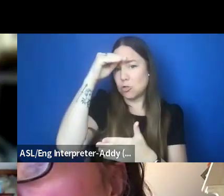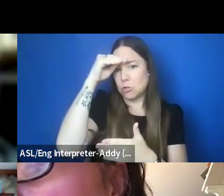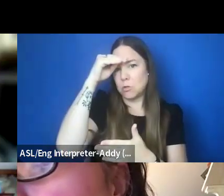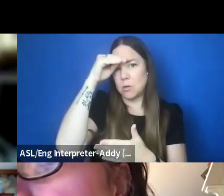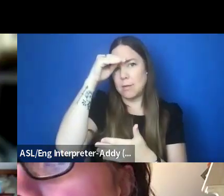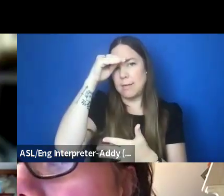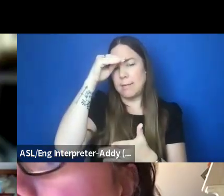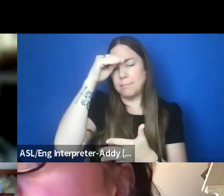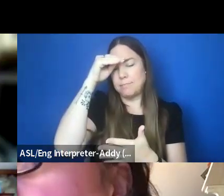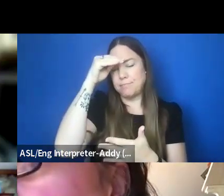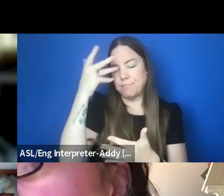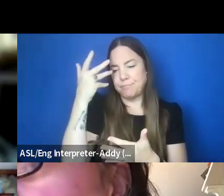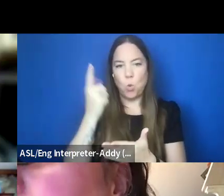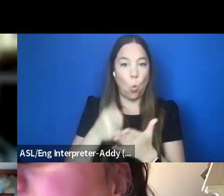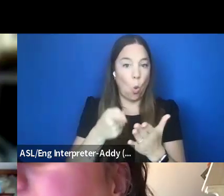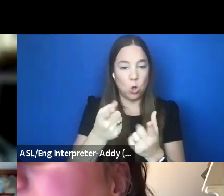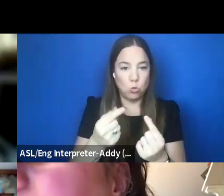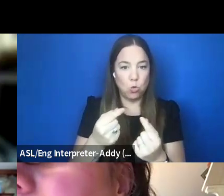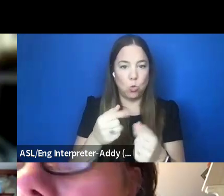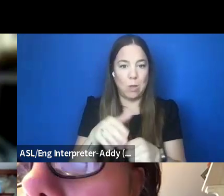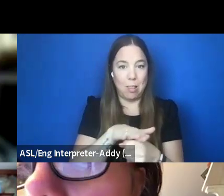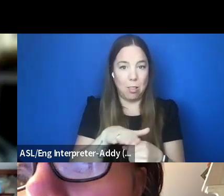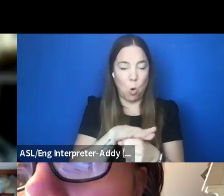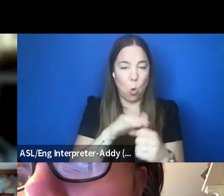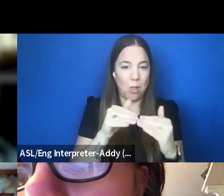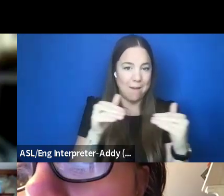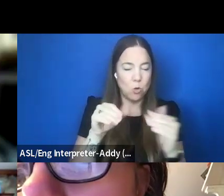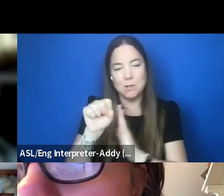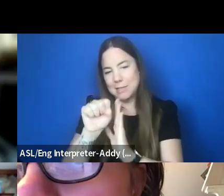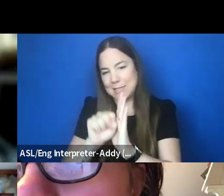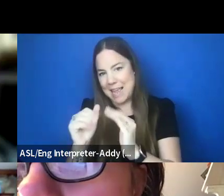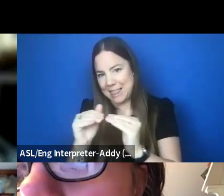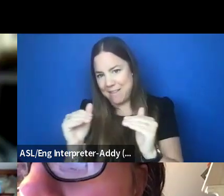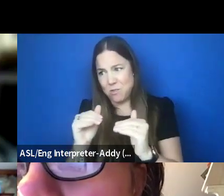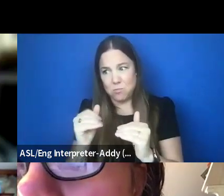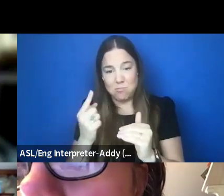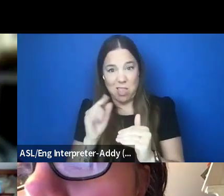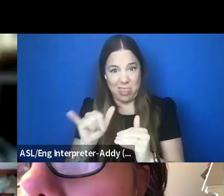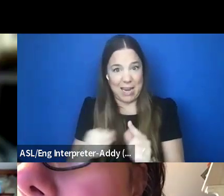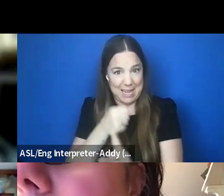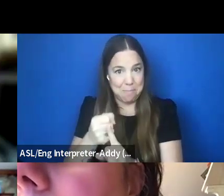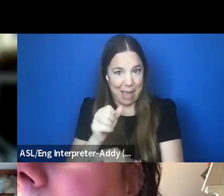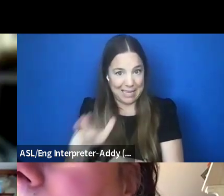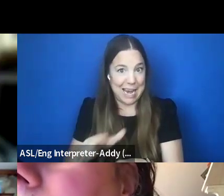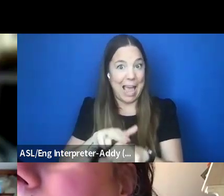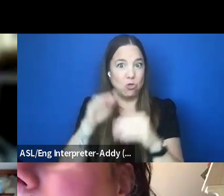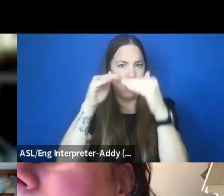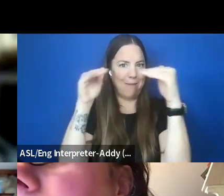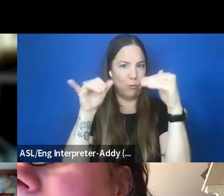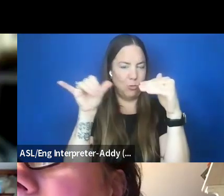Brooke Wilson: the things that you're doing on a local or state level also impact the national level. Because I think a lot of times.